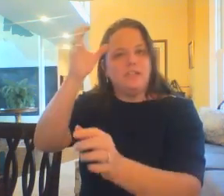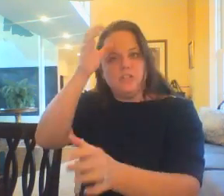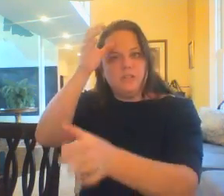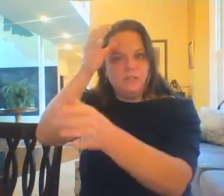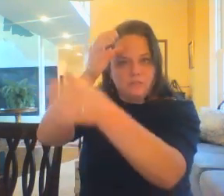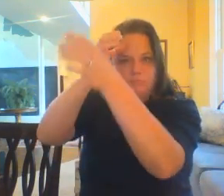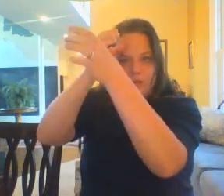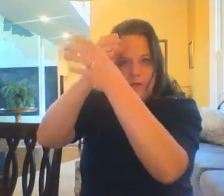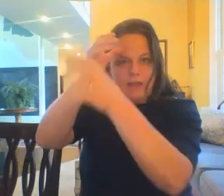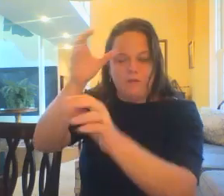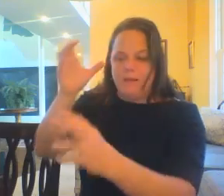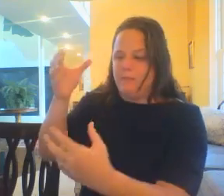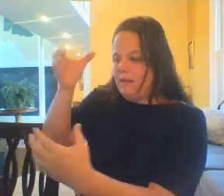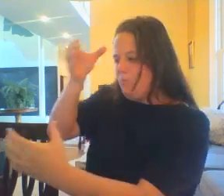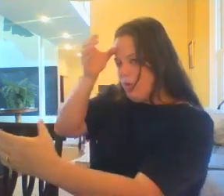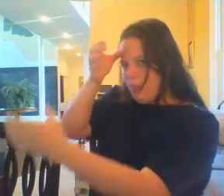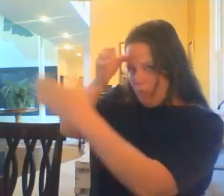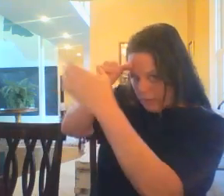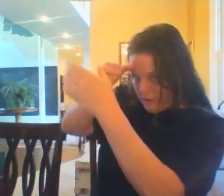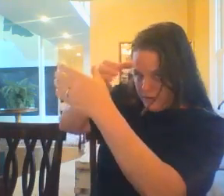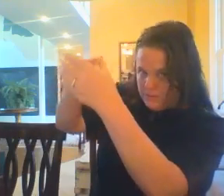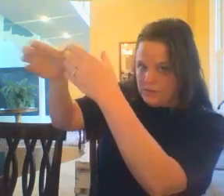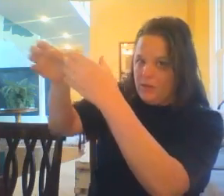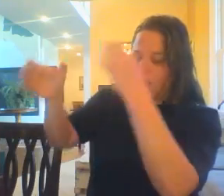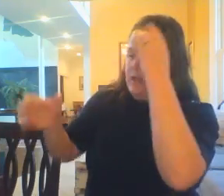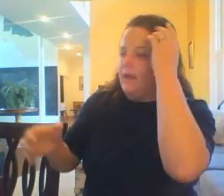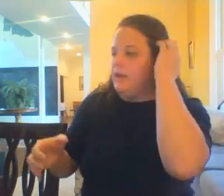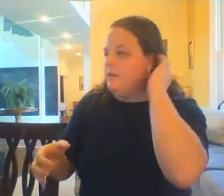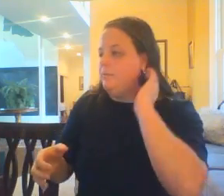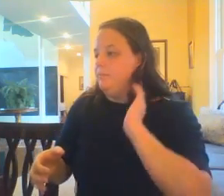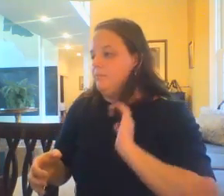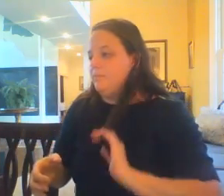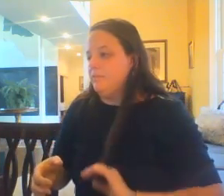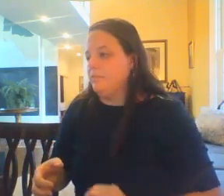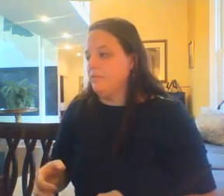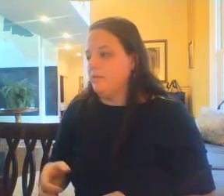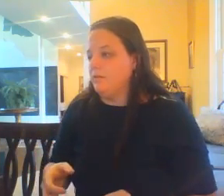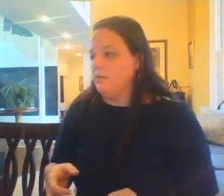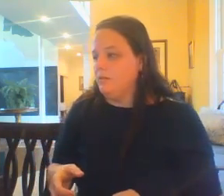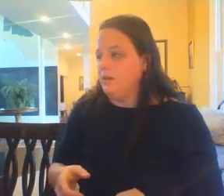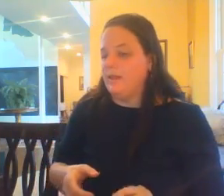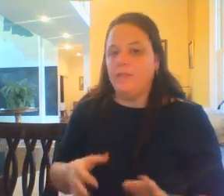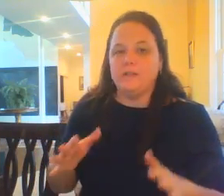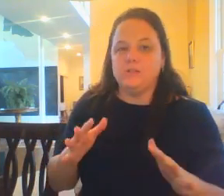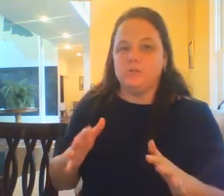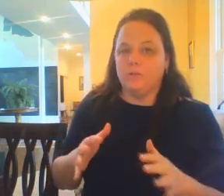genius okay you're making more and more